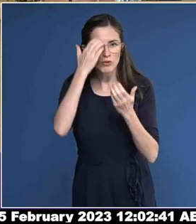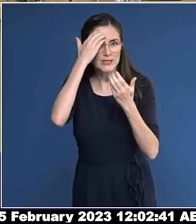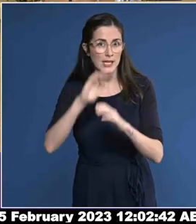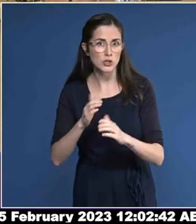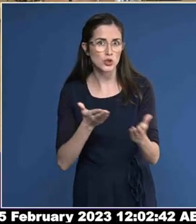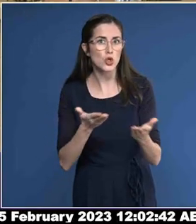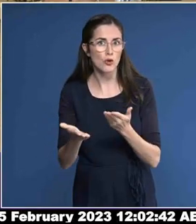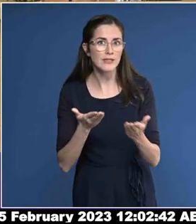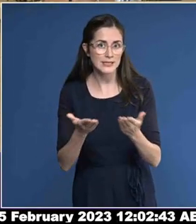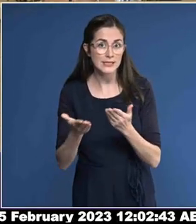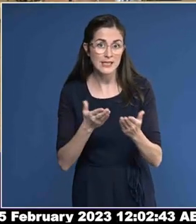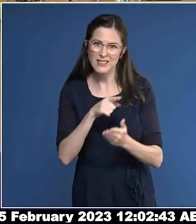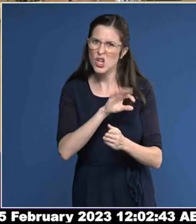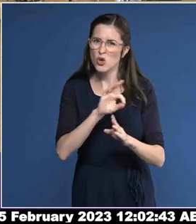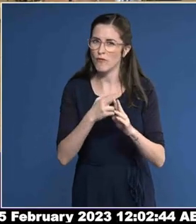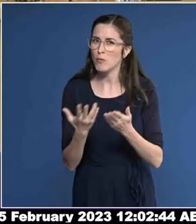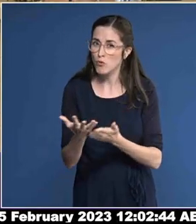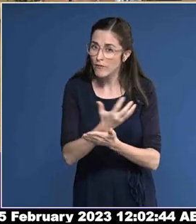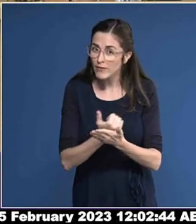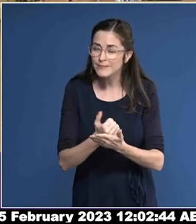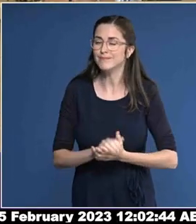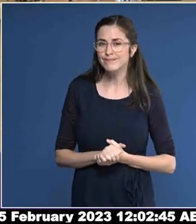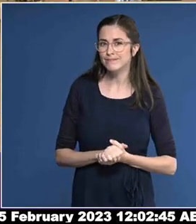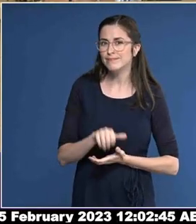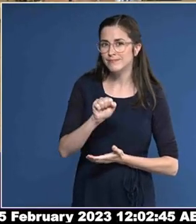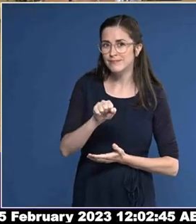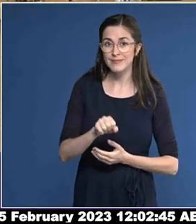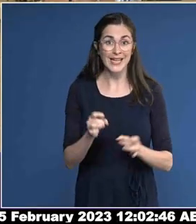Yes, that's correct. MS EASTMAN: And it's been operating since 1992.